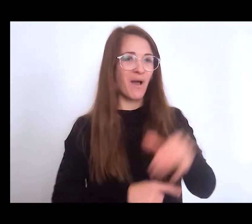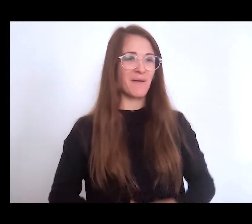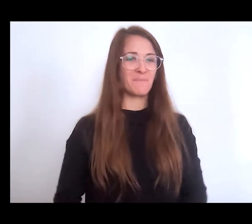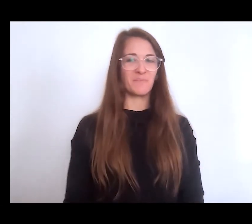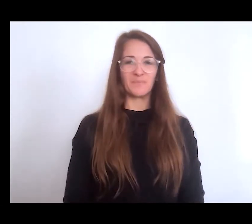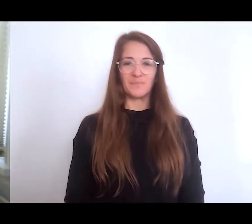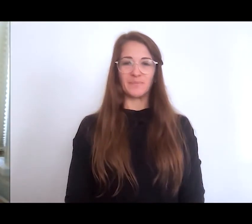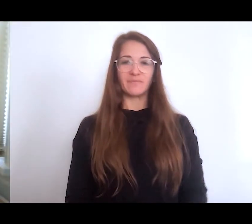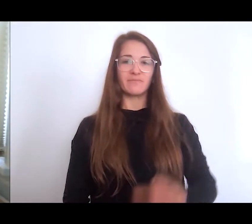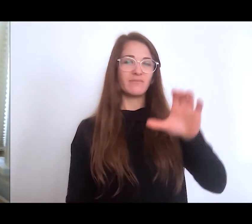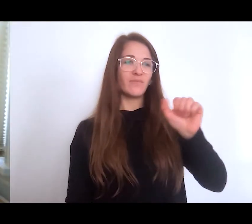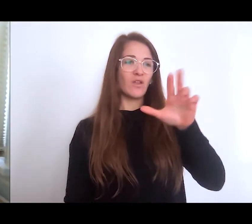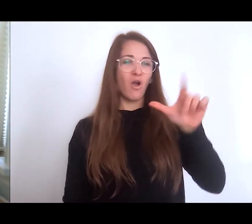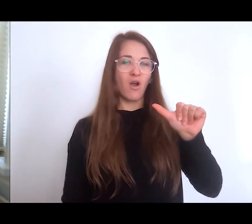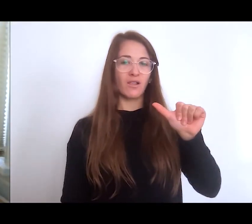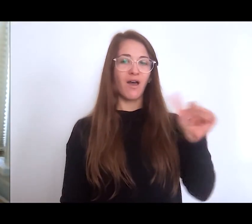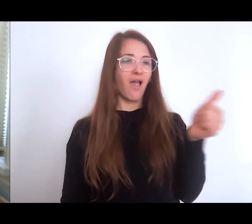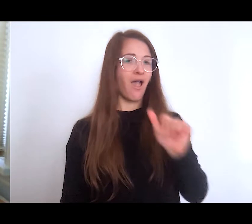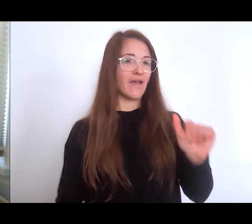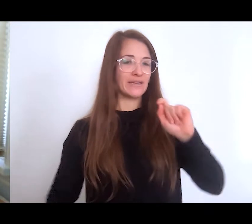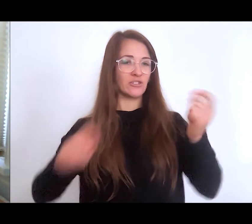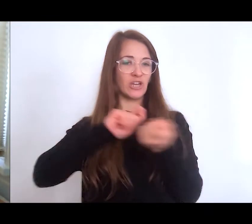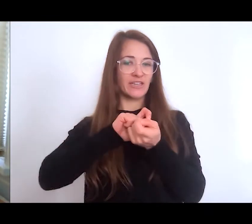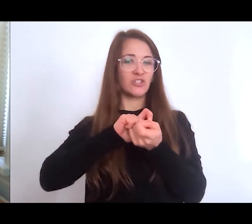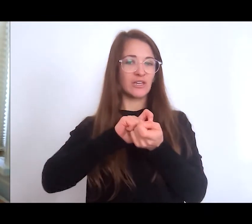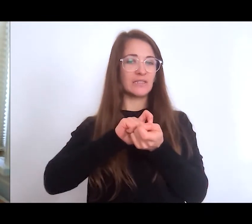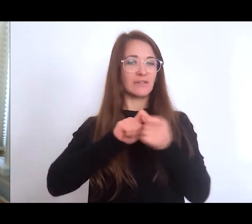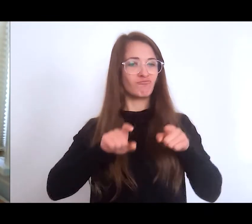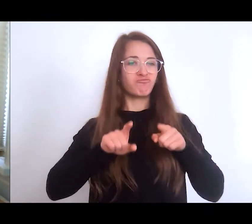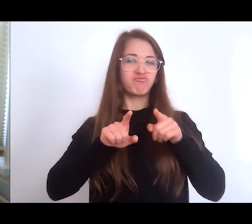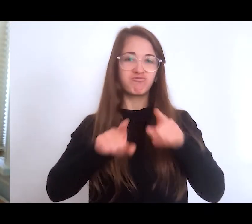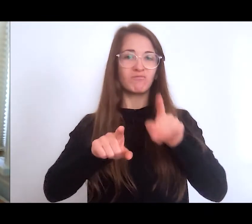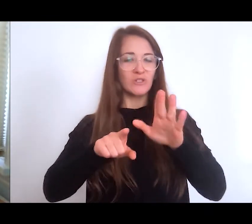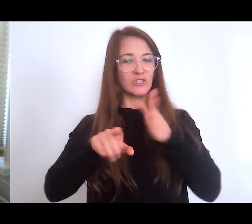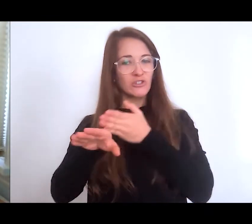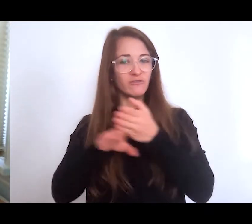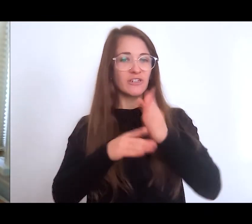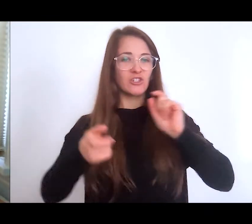HERE AFTER DRNY. THANK YOU, CARLA, DO YOU HAVE ANY CHANGES IN COURSE ALONG THE